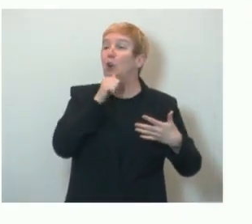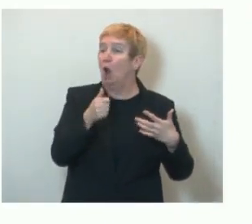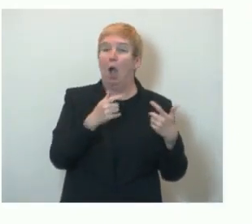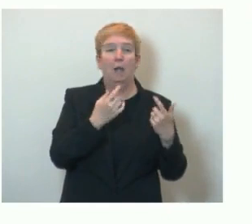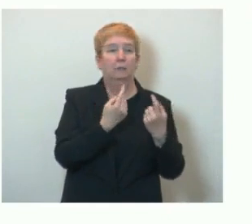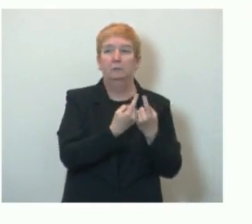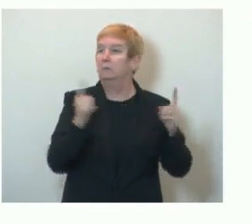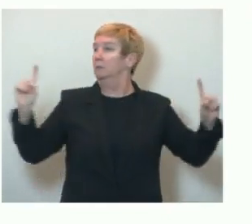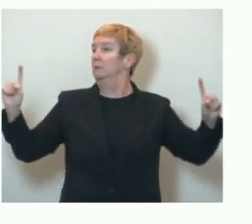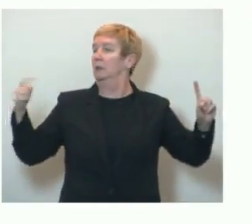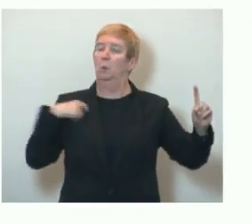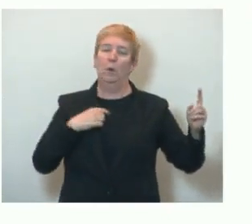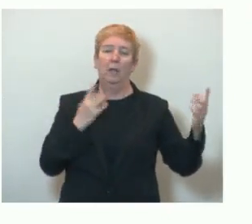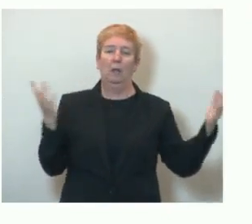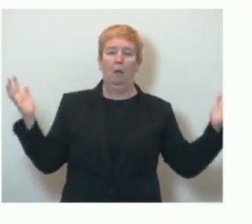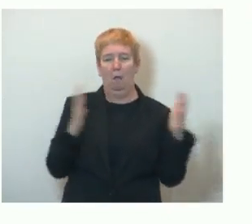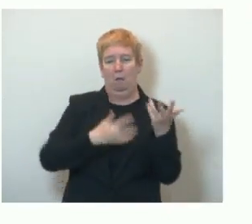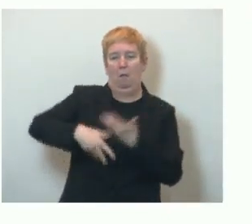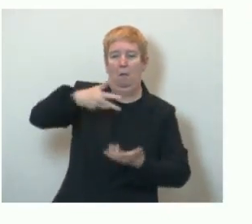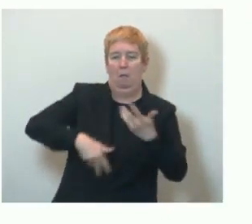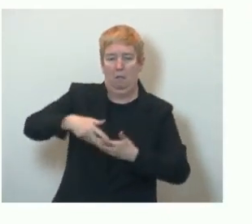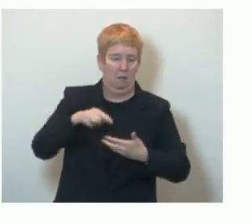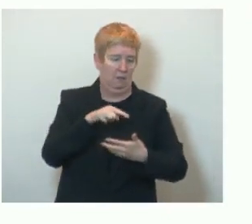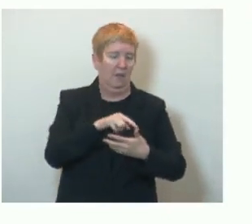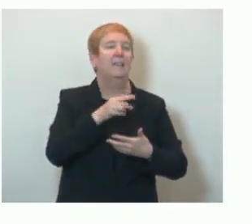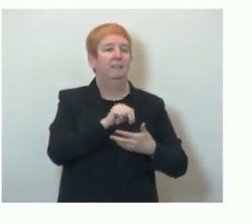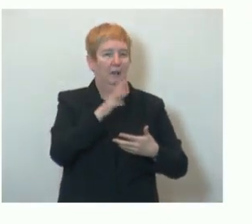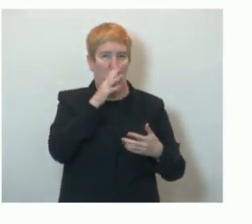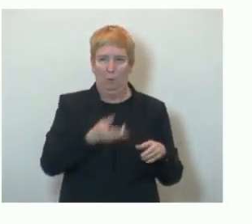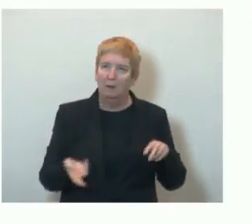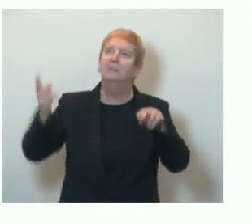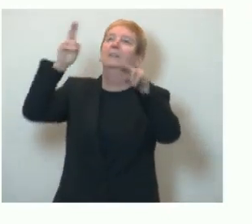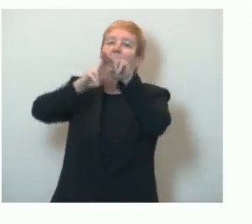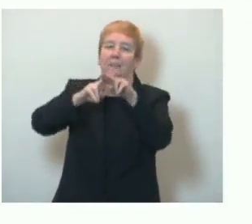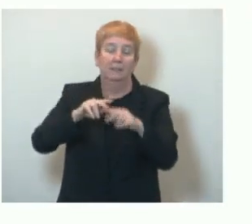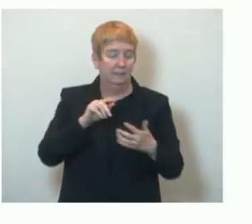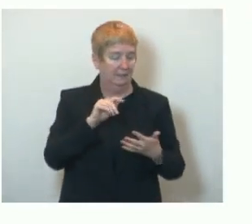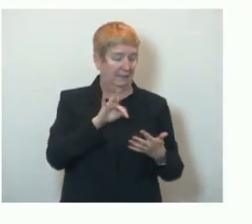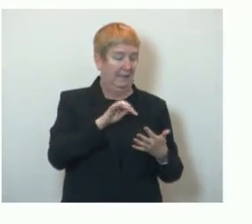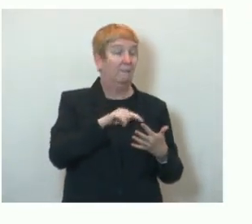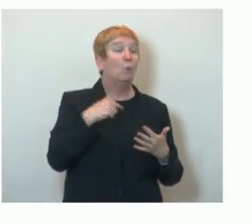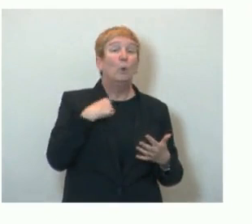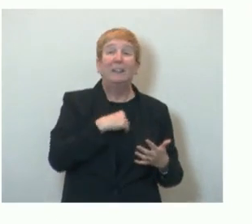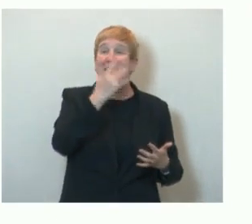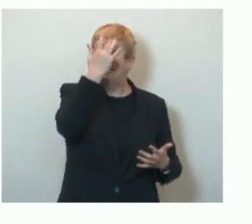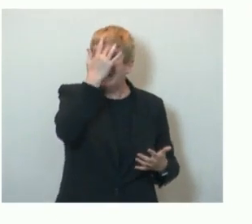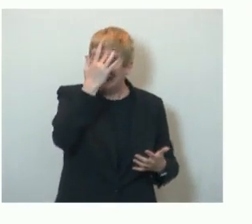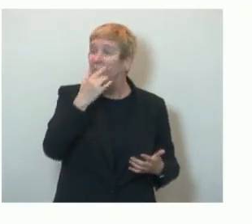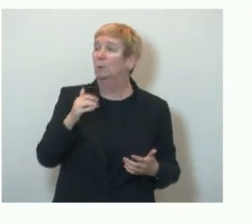IF WE’RE IF WE’RE NOT PRACTICING SOCIAL DISTANCING, THAT WILL BE MORE SPREAD THAT WILL GO UP.